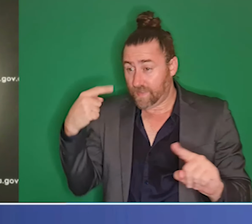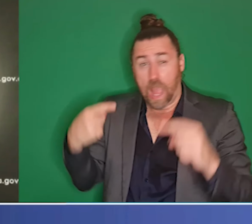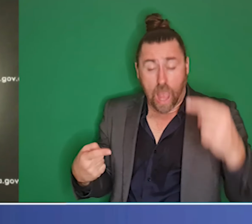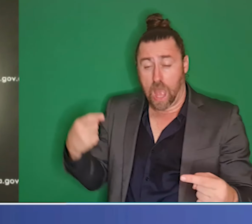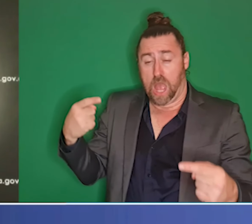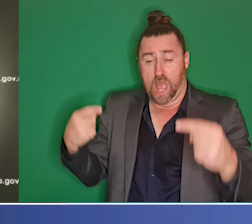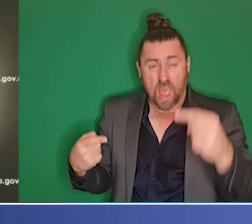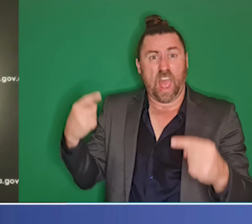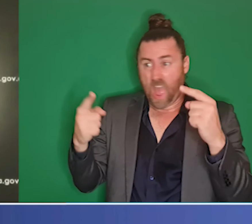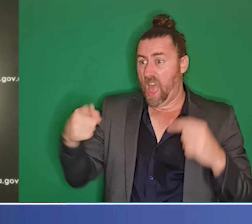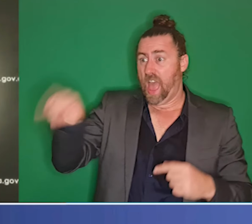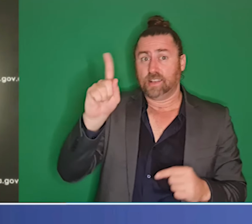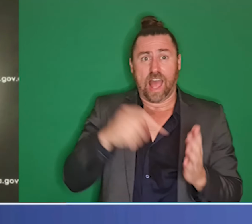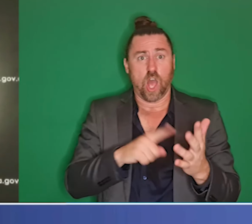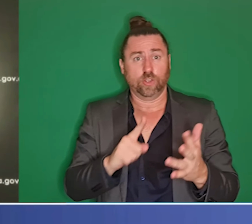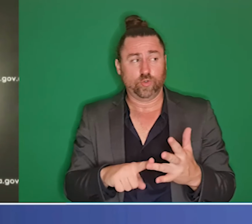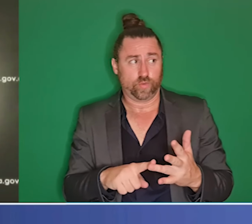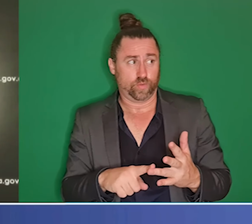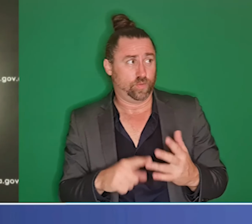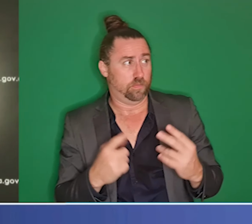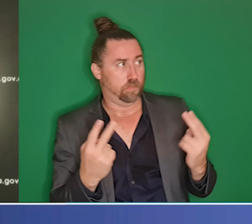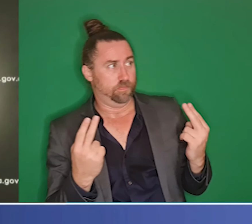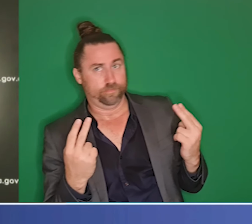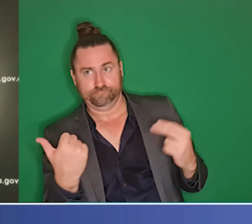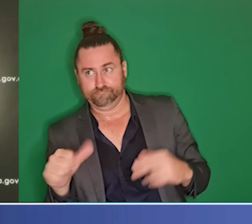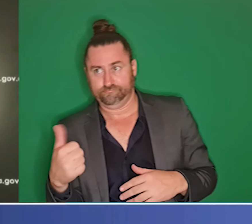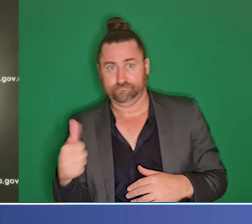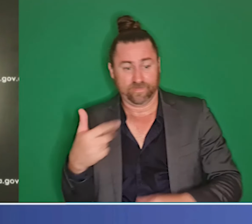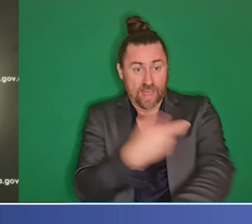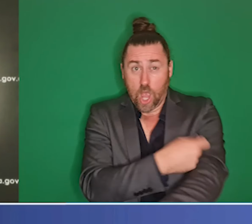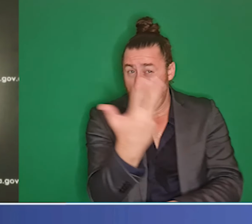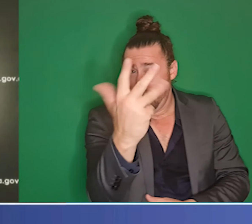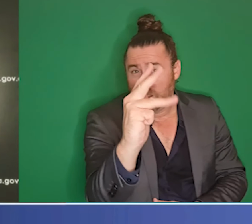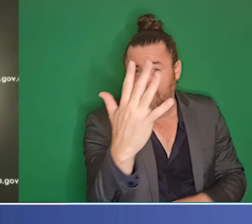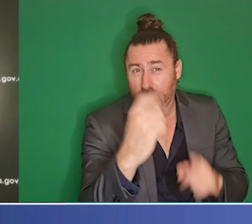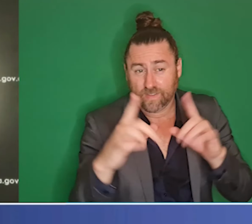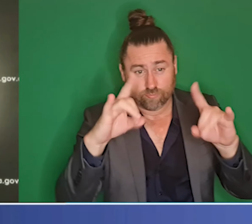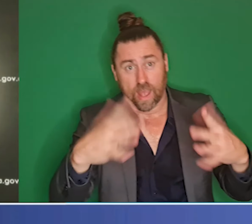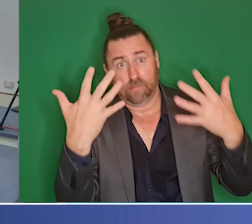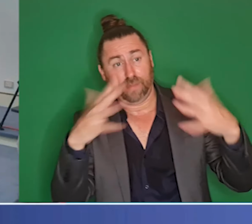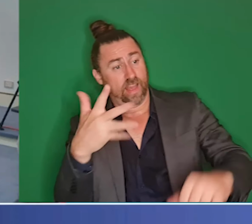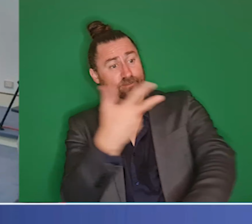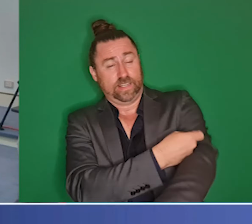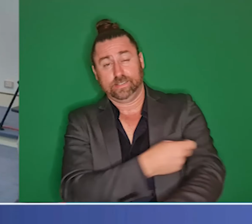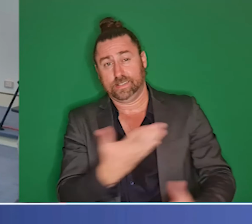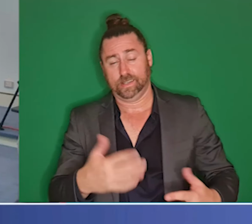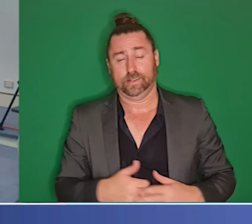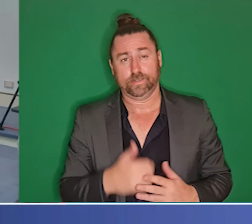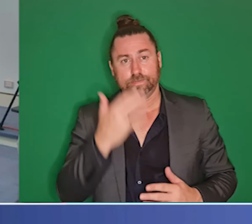with a 95% vaccination rate, which is still increasing. Platform being still members of the government?